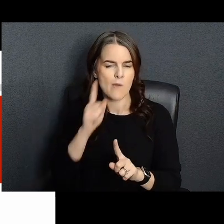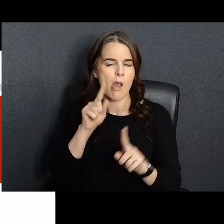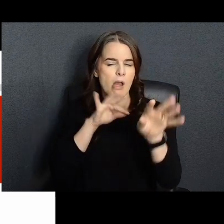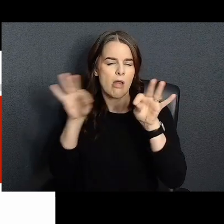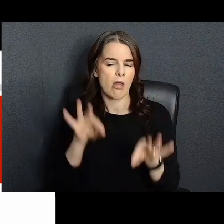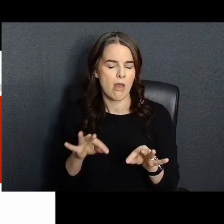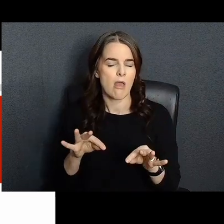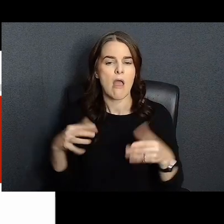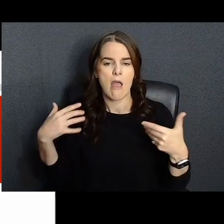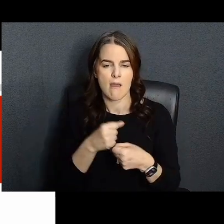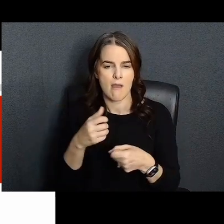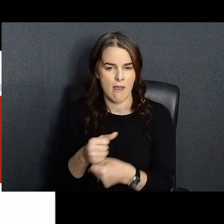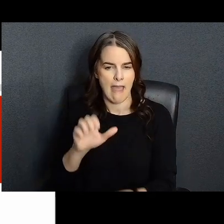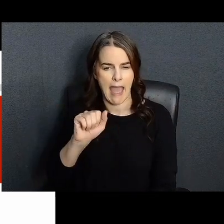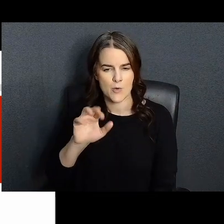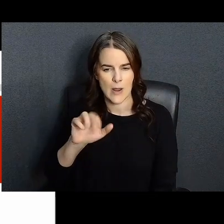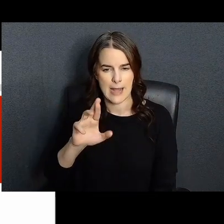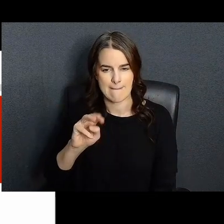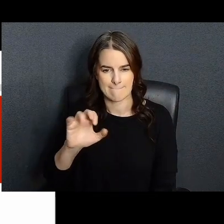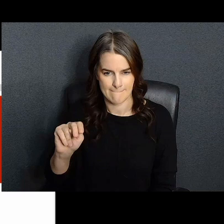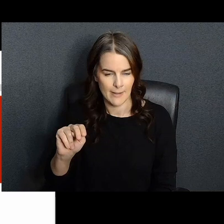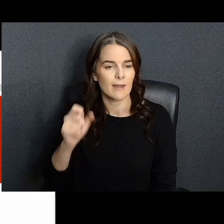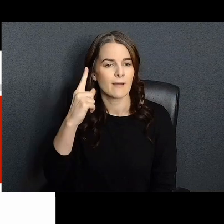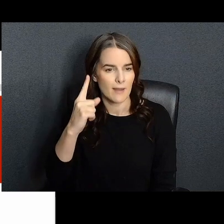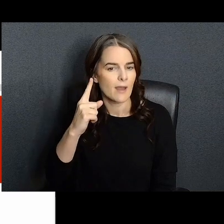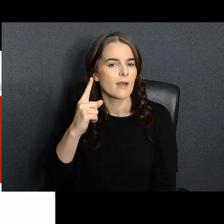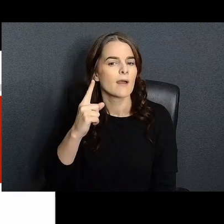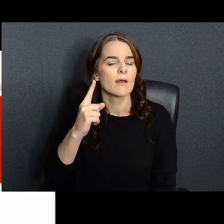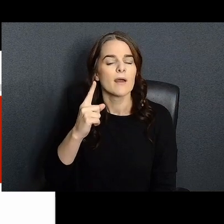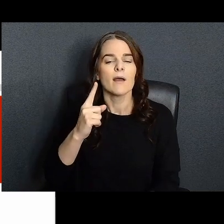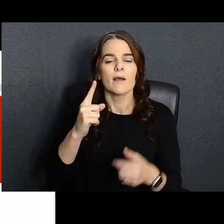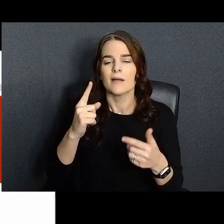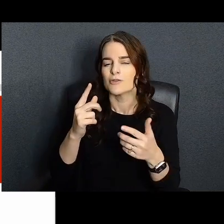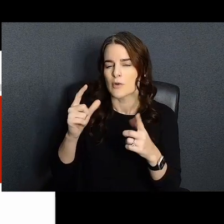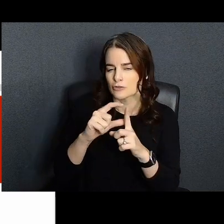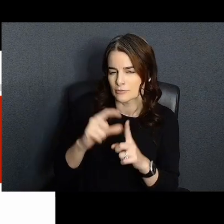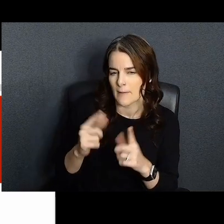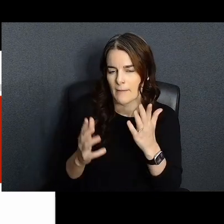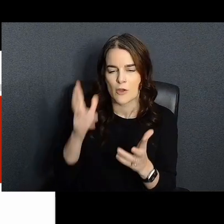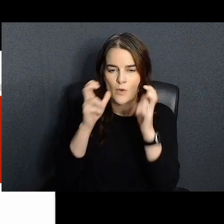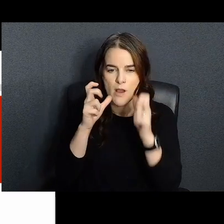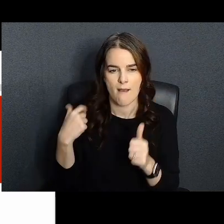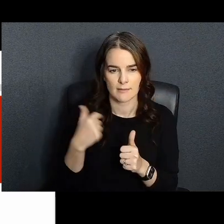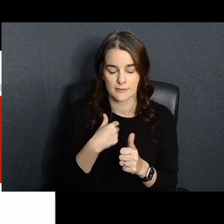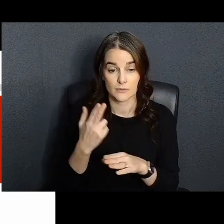so we're all on the same page with some of the terms you might hear us use. AAC-- that stands for Augmentative and Alternative